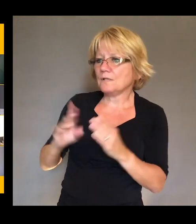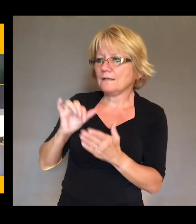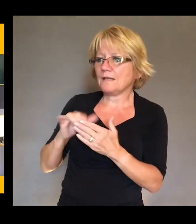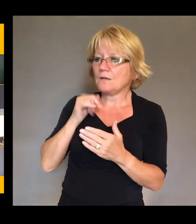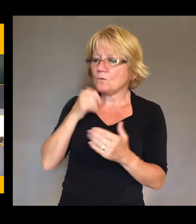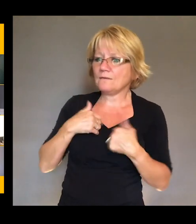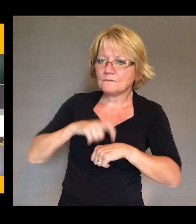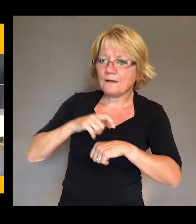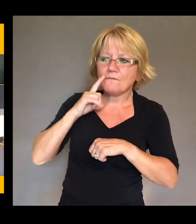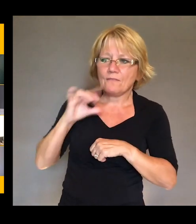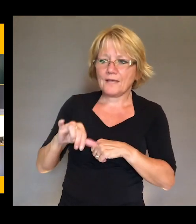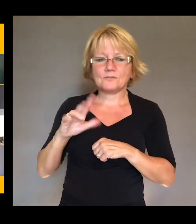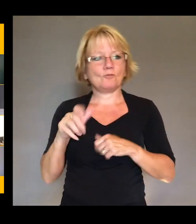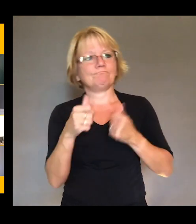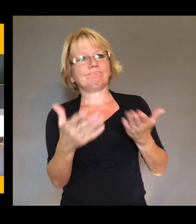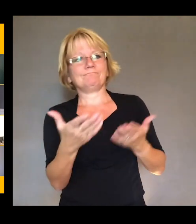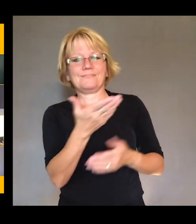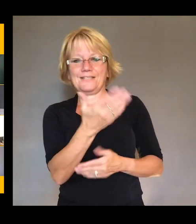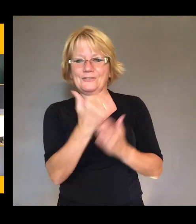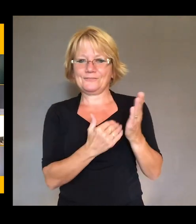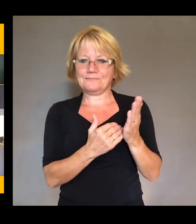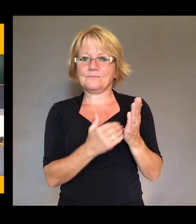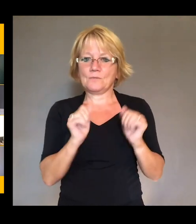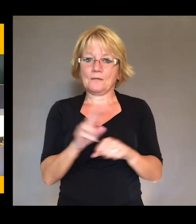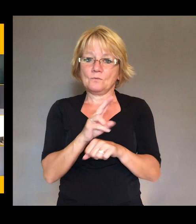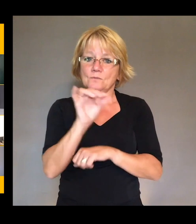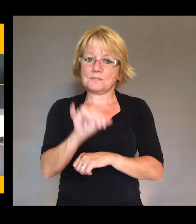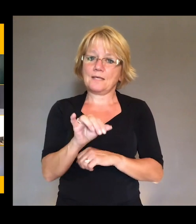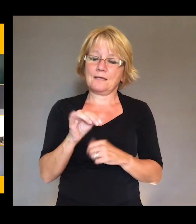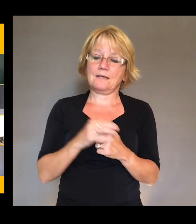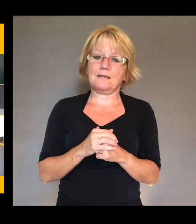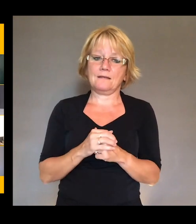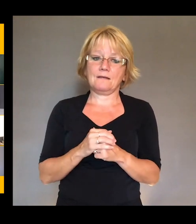I don't have time to do that. And so here it is. You know, here's some things that you can do